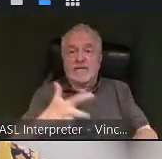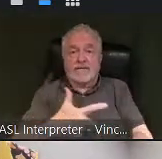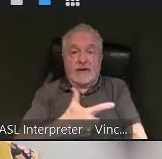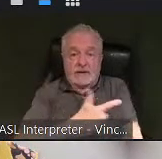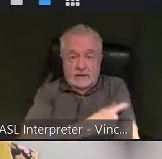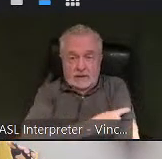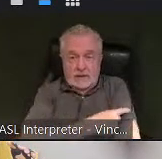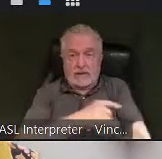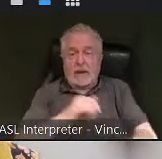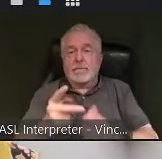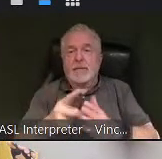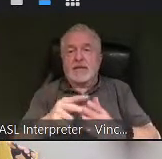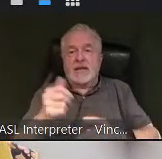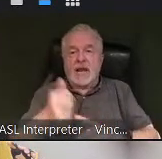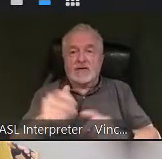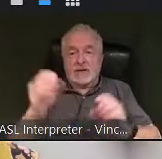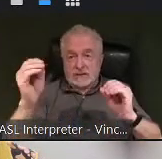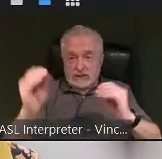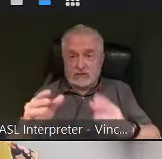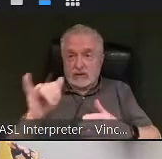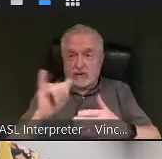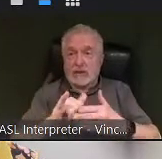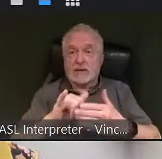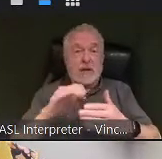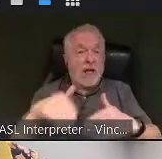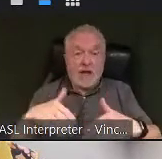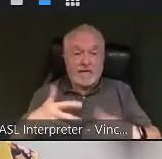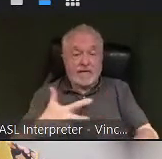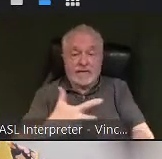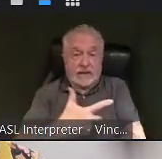That that means that every teacher that has not been vaccinated,